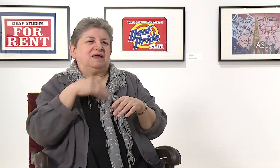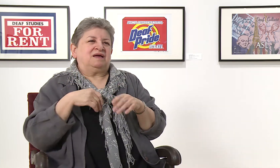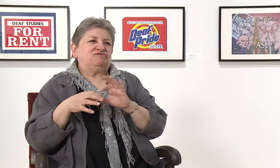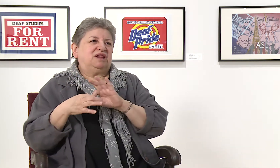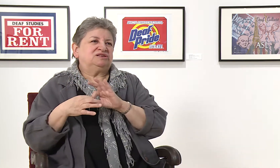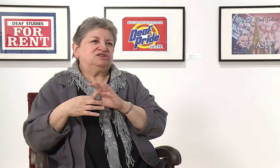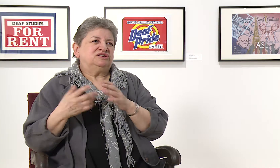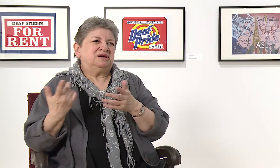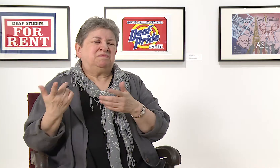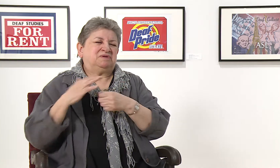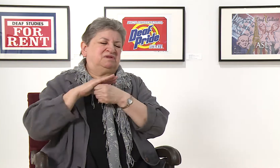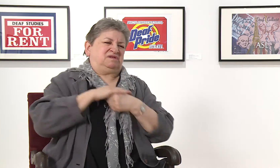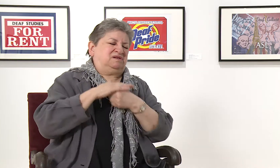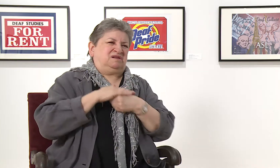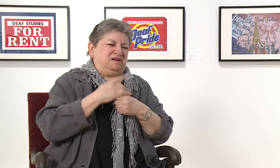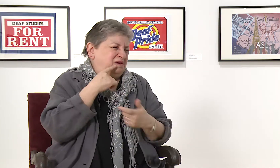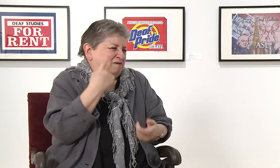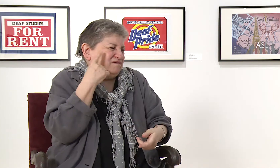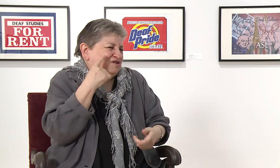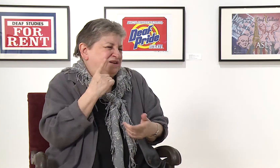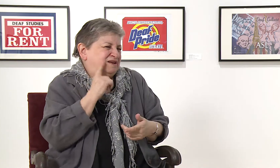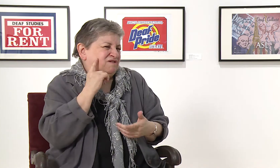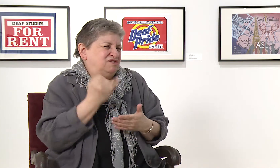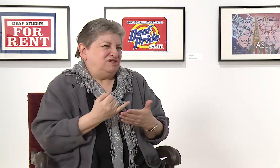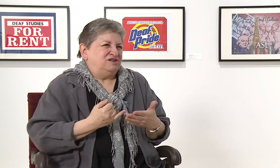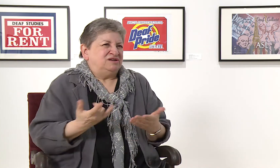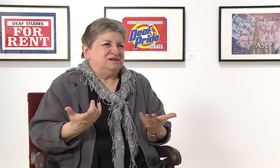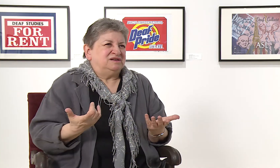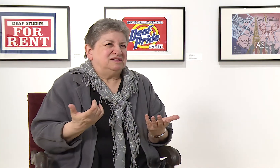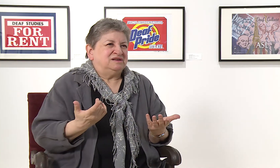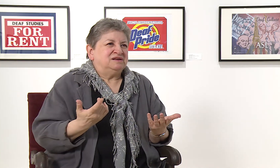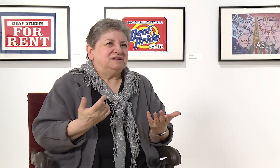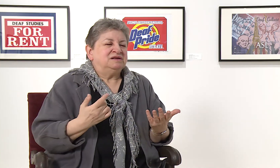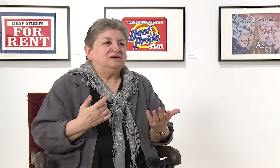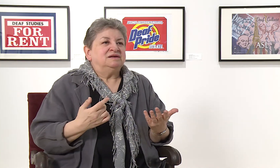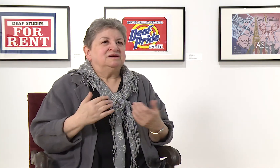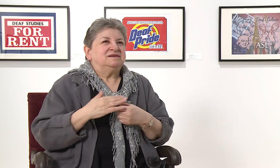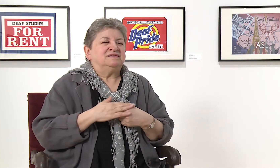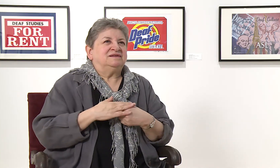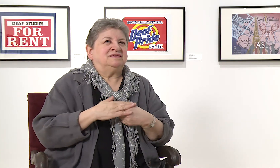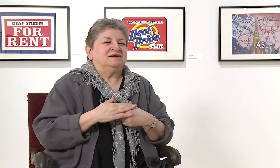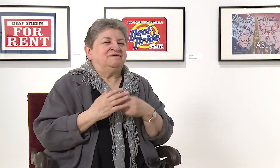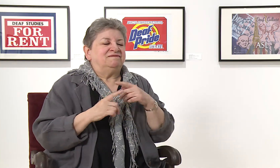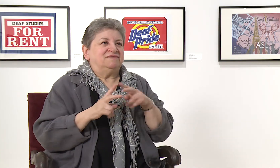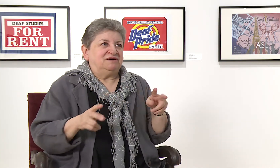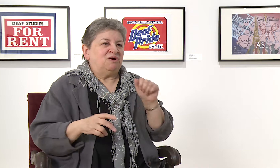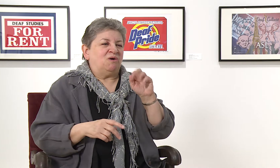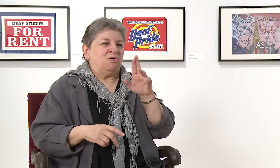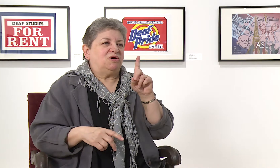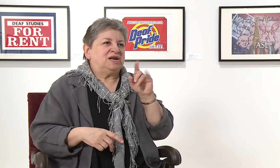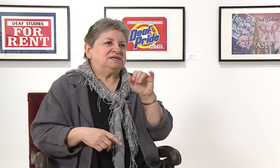When I was in New York, I was in a bad relationship. My partner didn't appreciate Deaf Art,